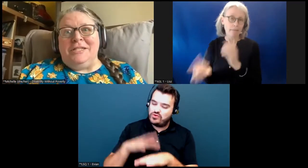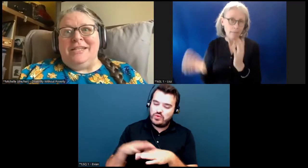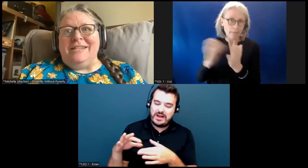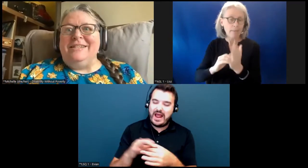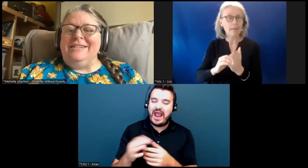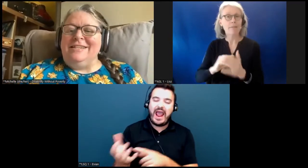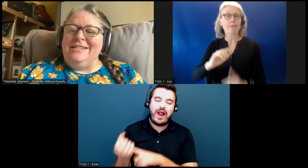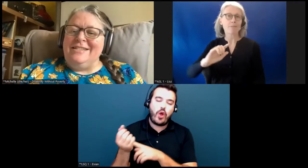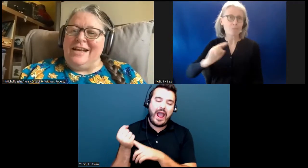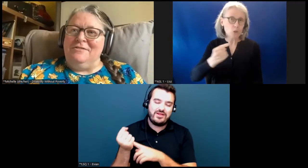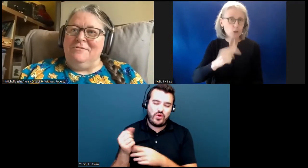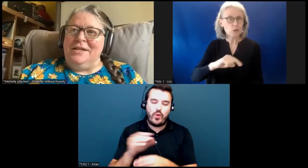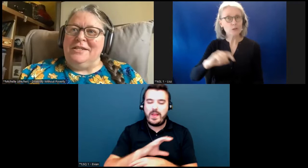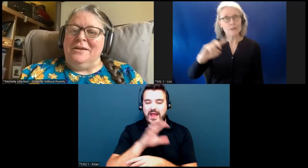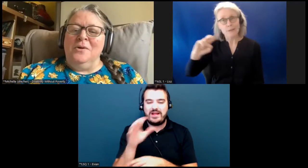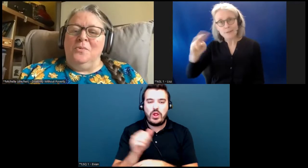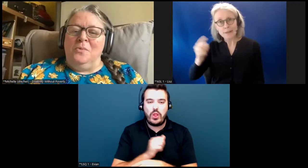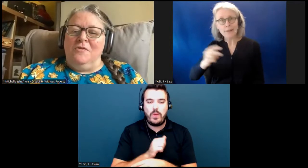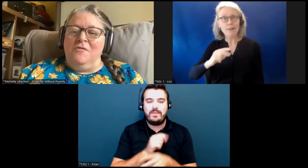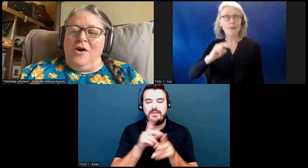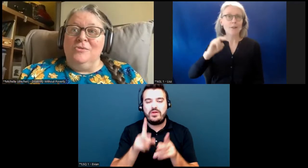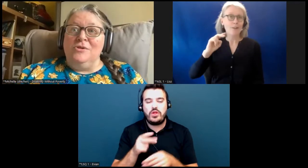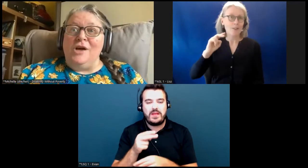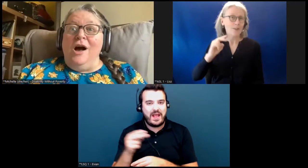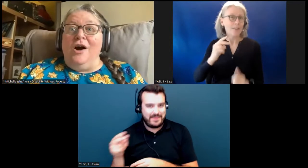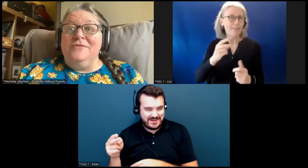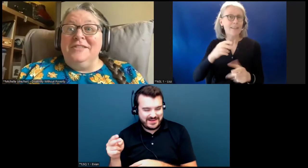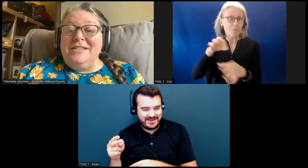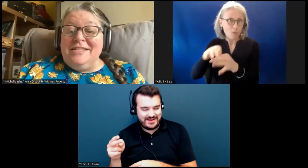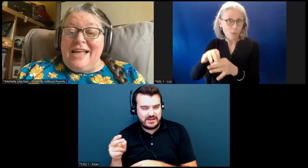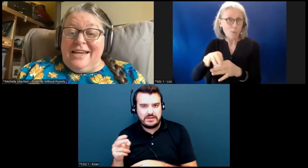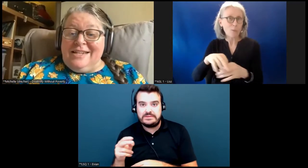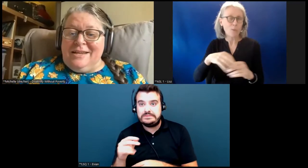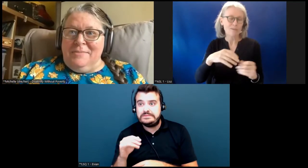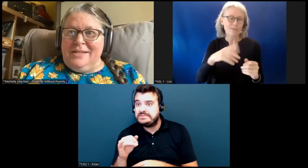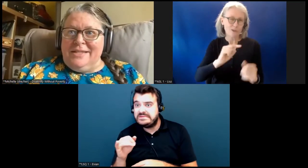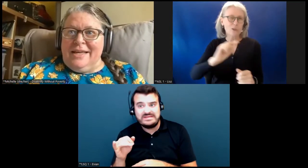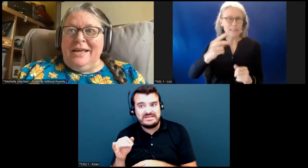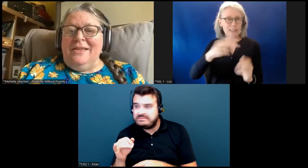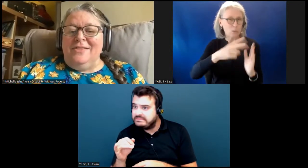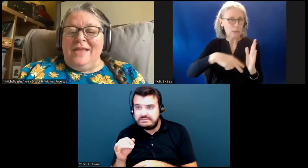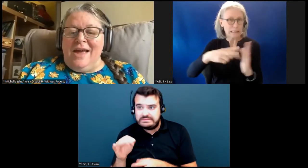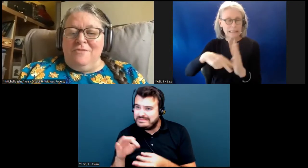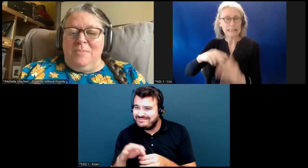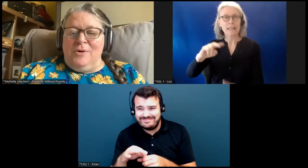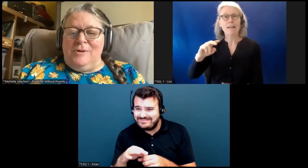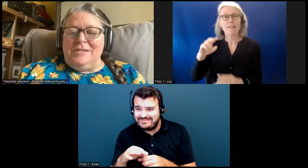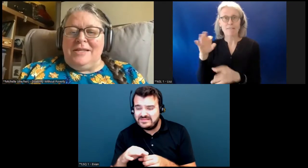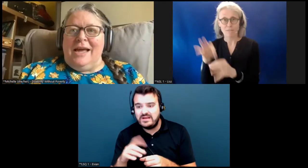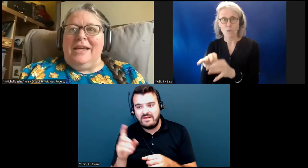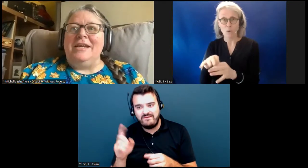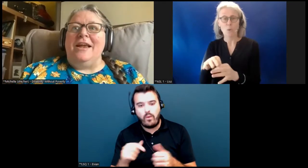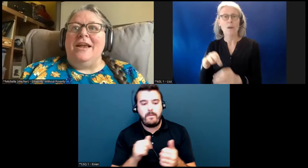READING, SECOND READING WITH A VOTE, AFTER THE SENATE COMMITTEE, THEIR REPORT STAGE.